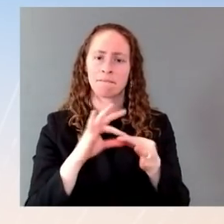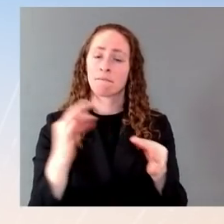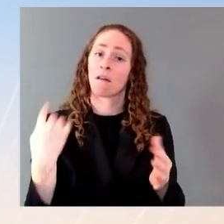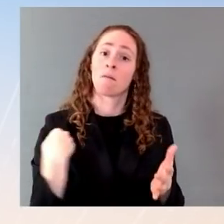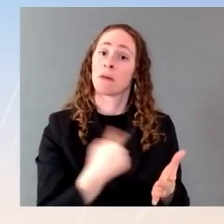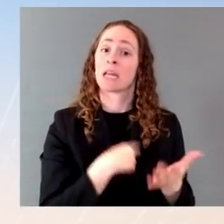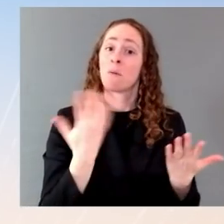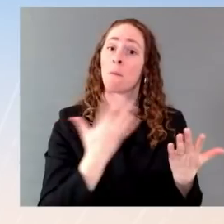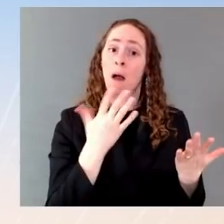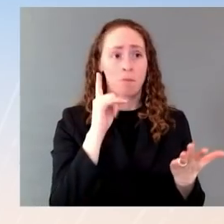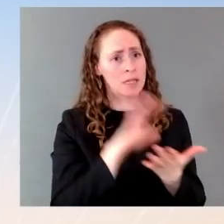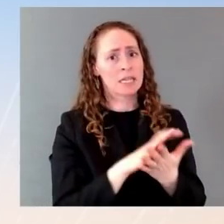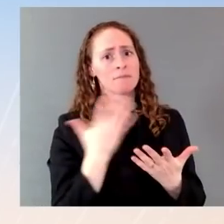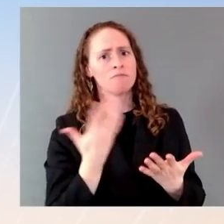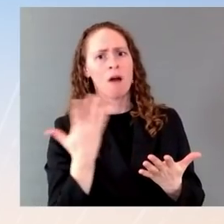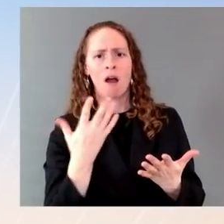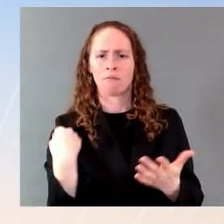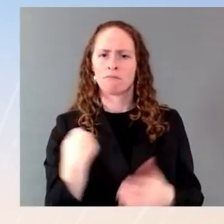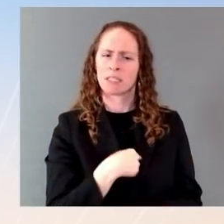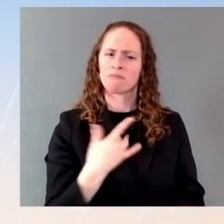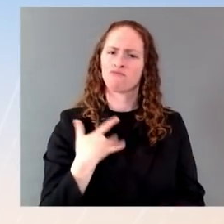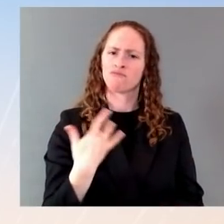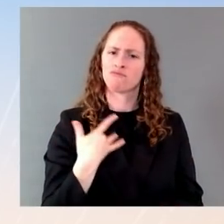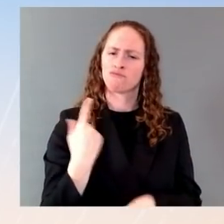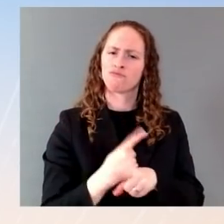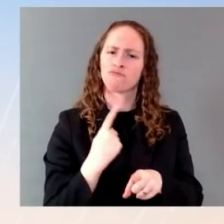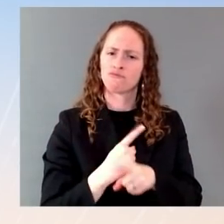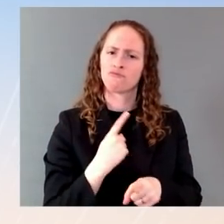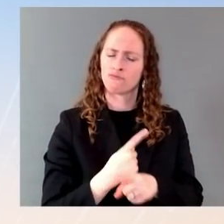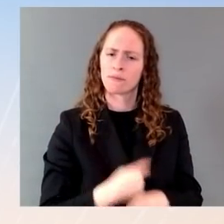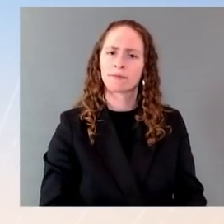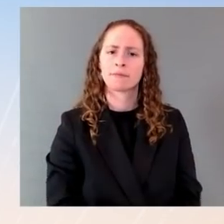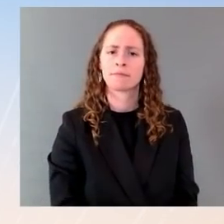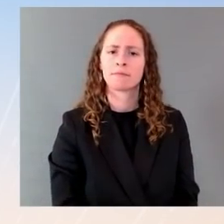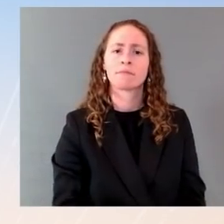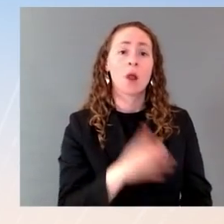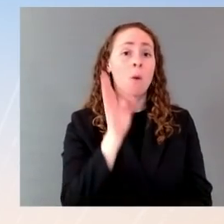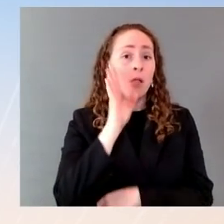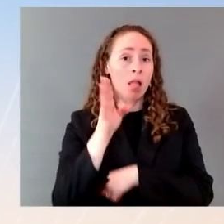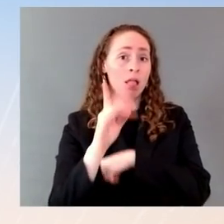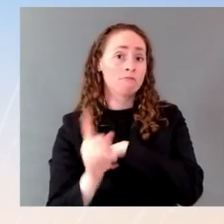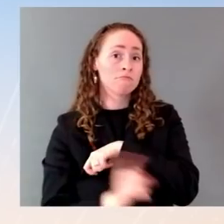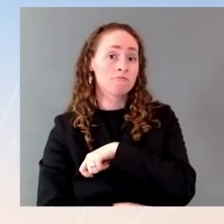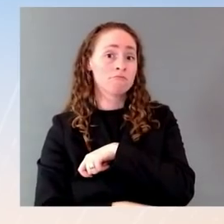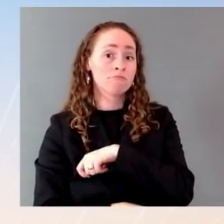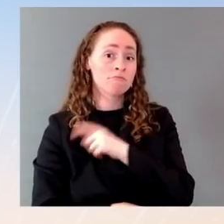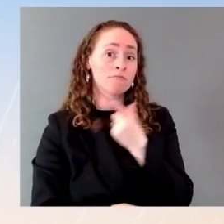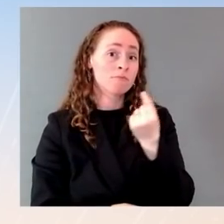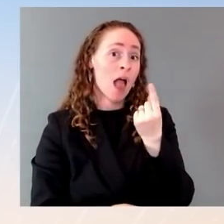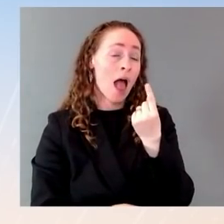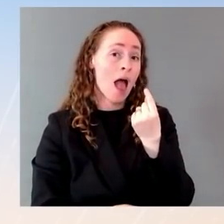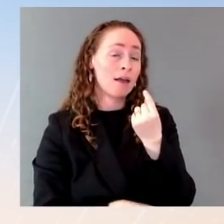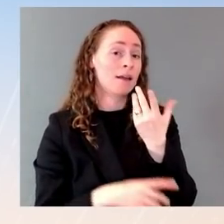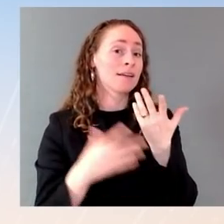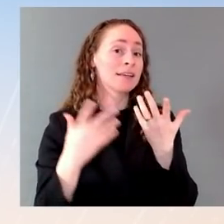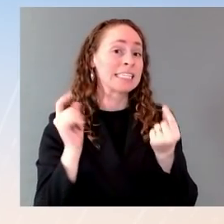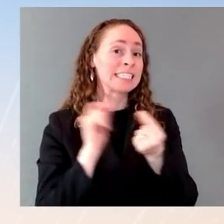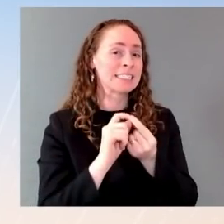And we're focused on what our objectives are. The President laid those out to -- in those calls yesterday and in a follow-up call again today,